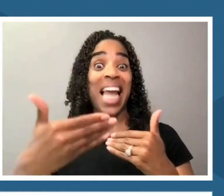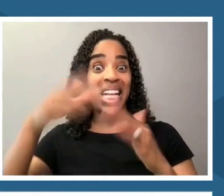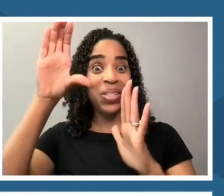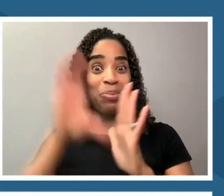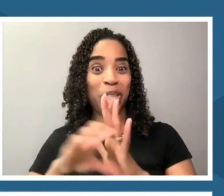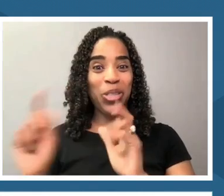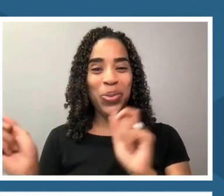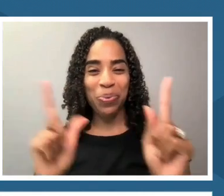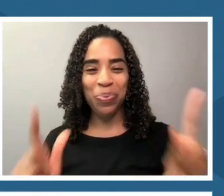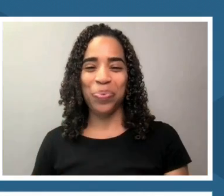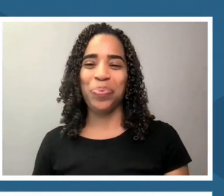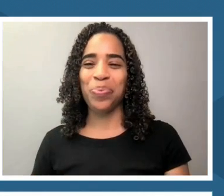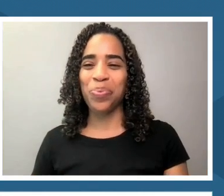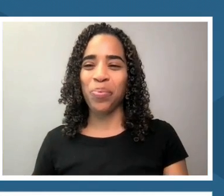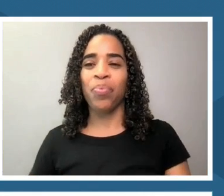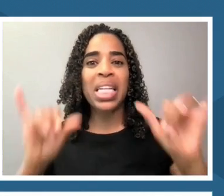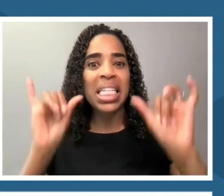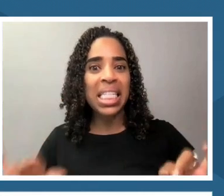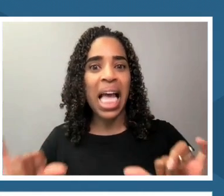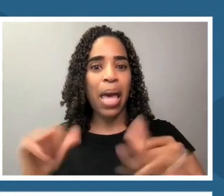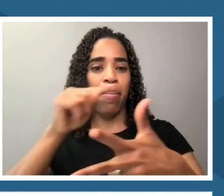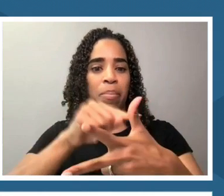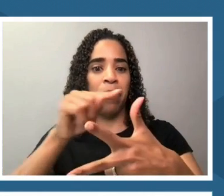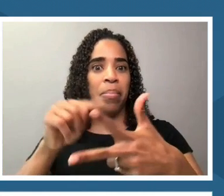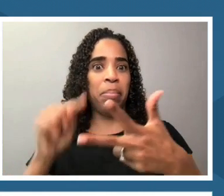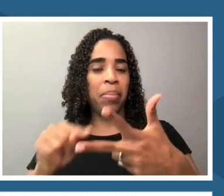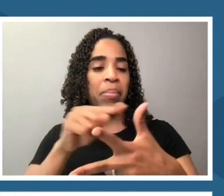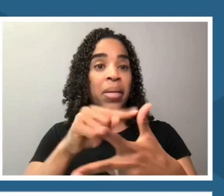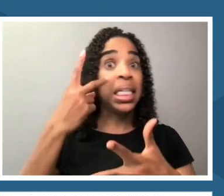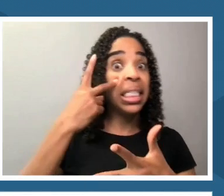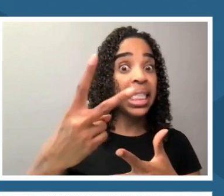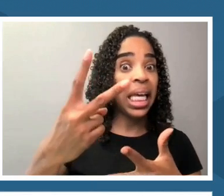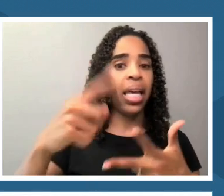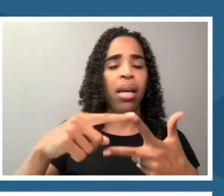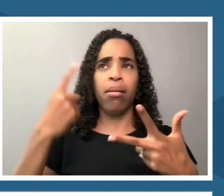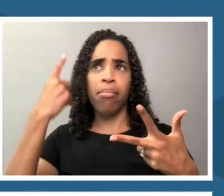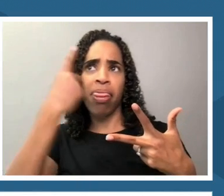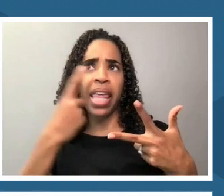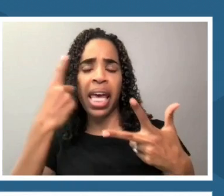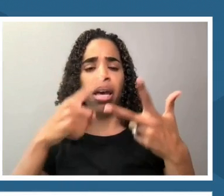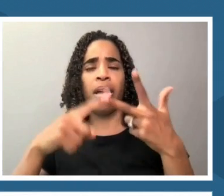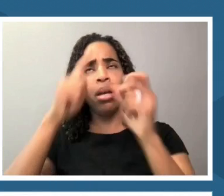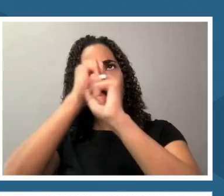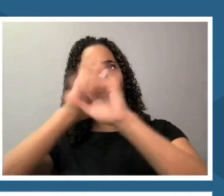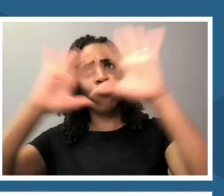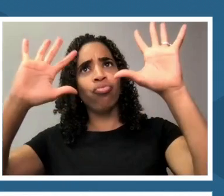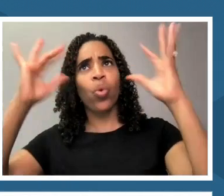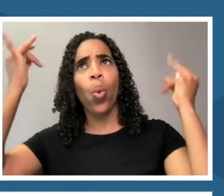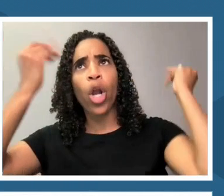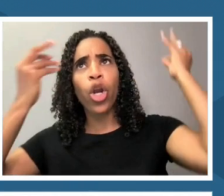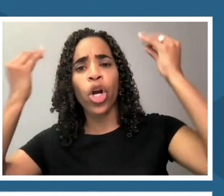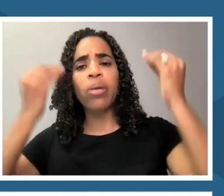to continue with our c think wonder uh so the next slide we're going to see